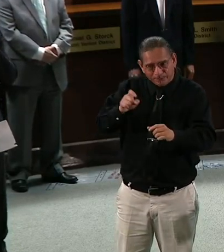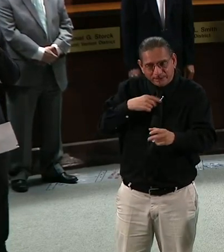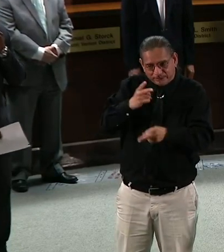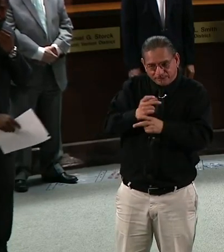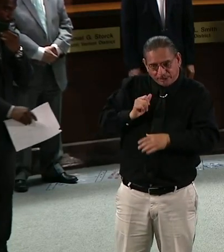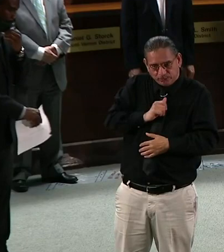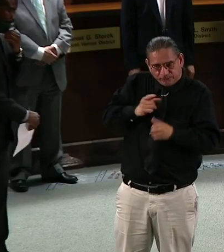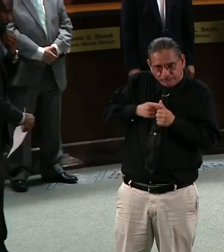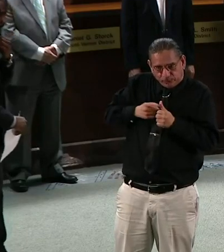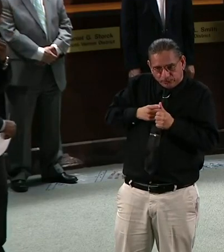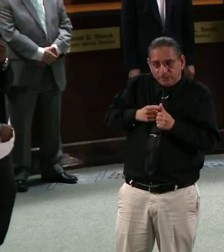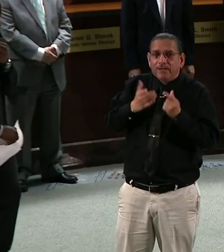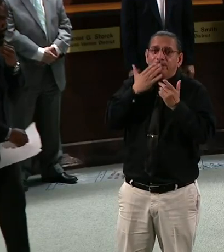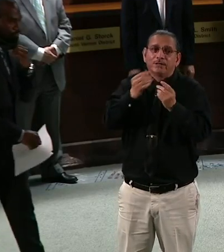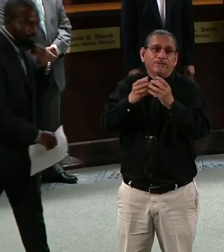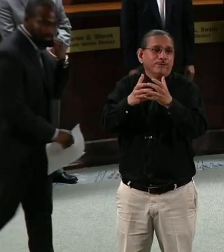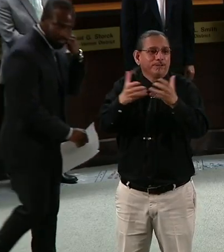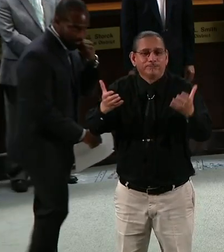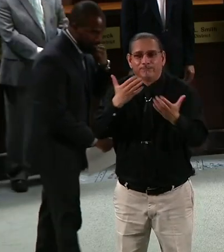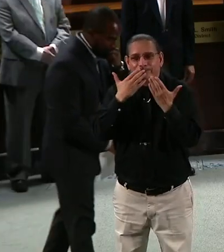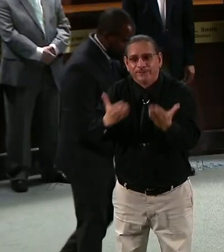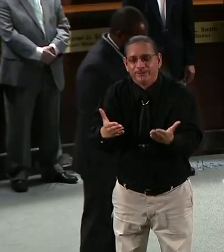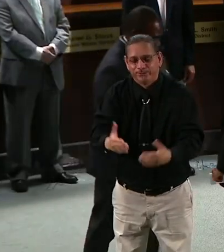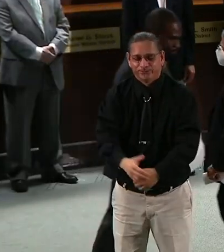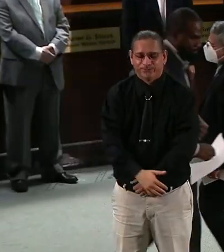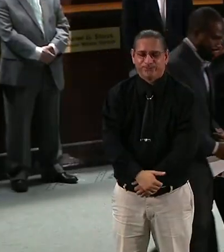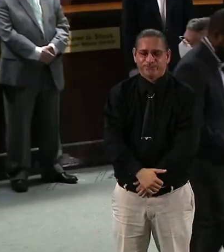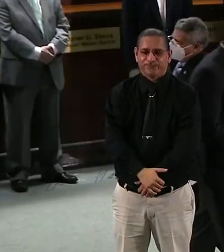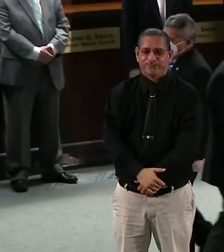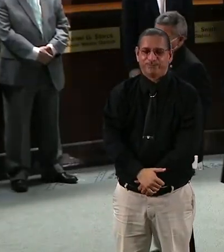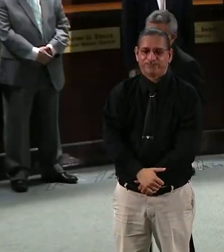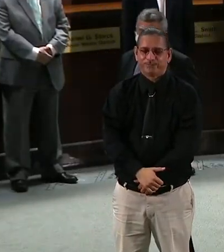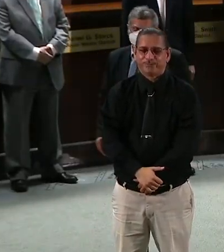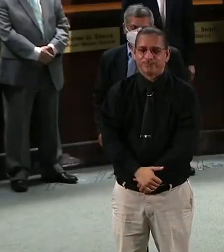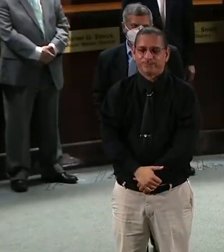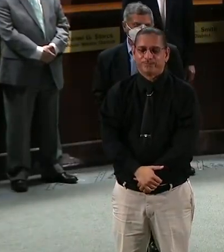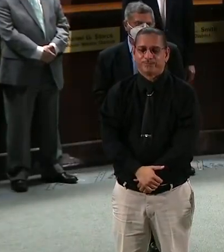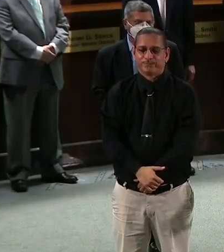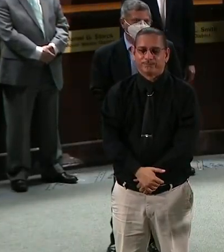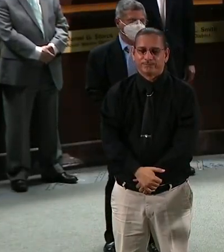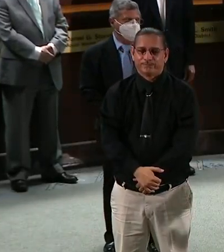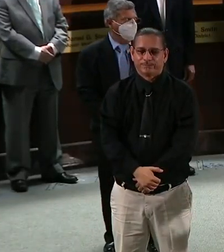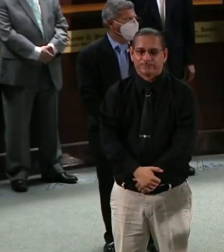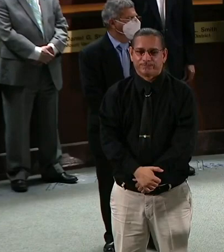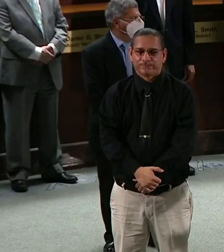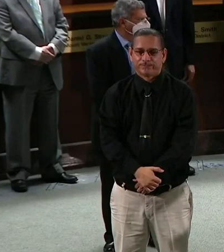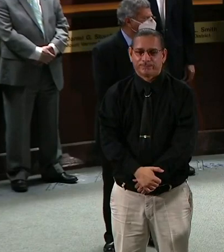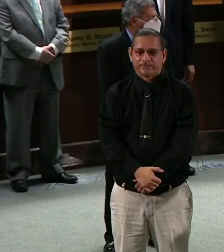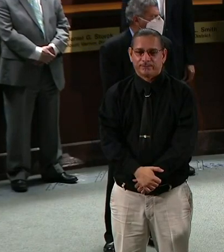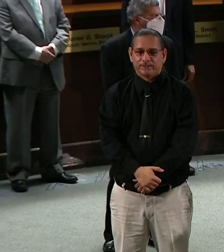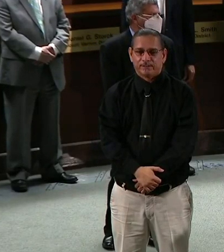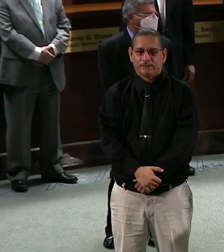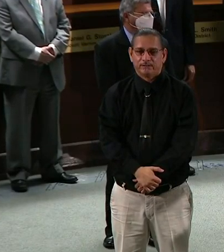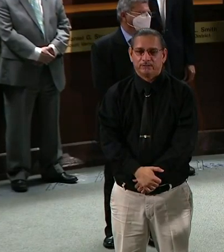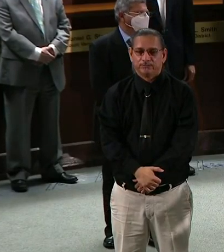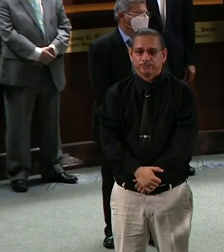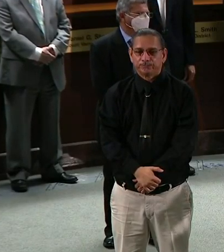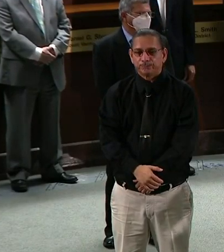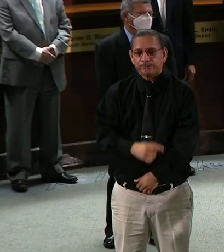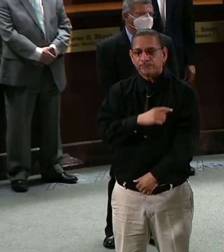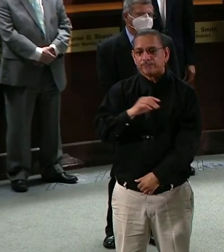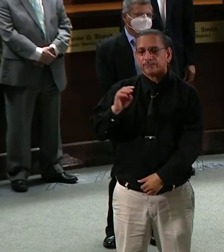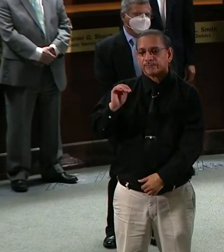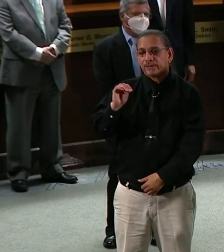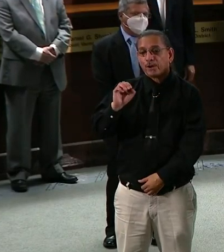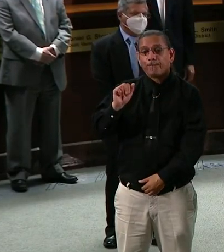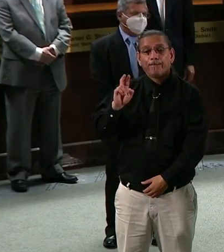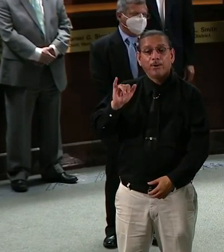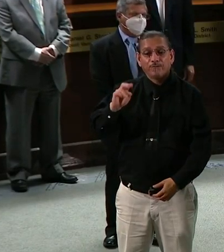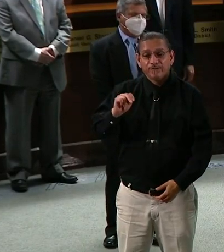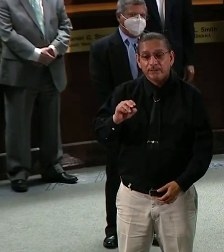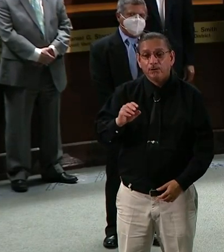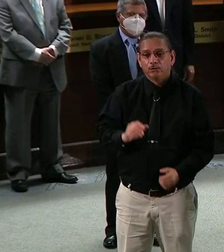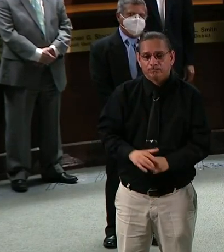EVERY THEY WERE HIGHLY WHAT